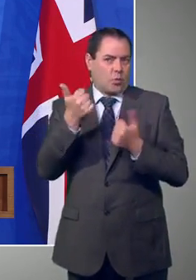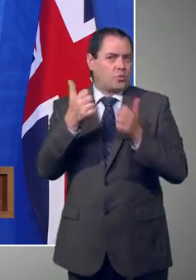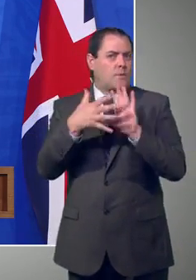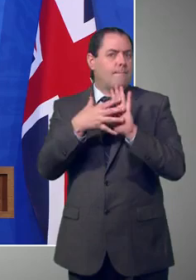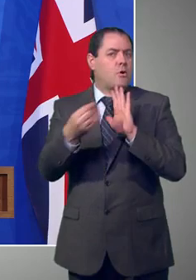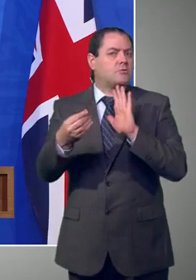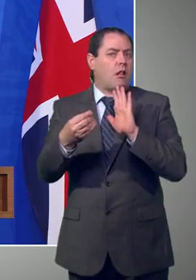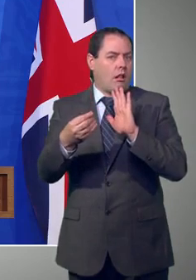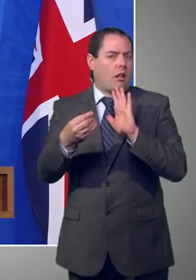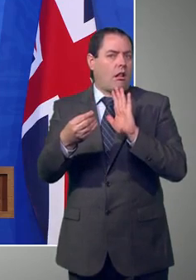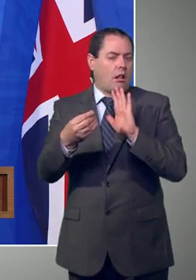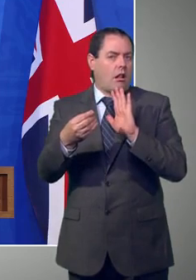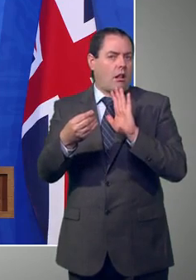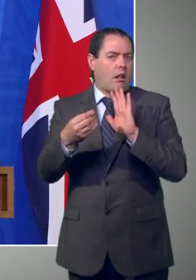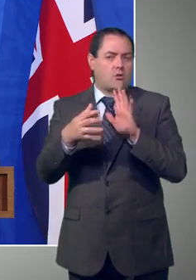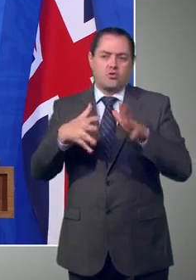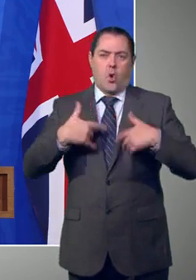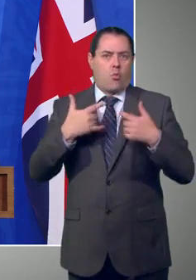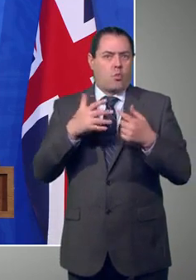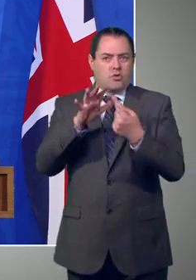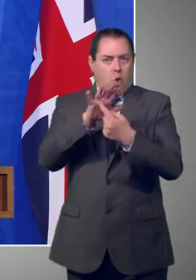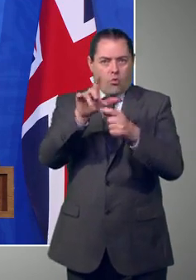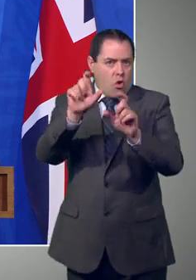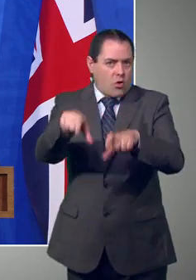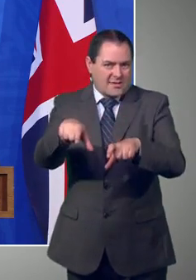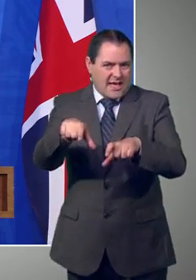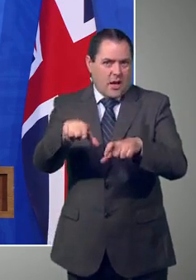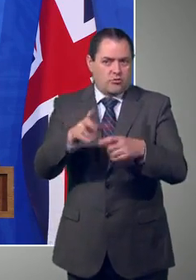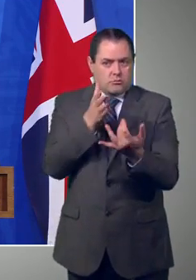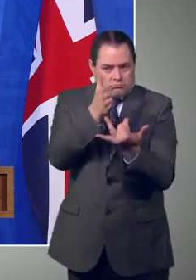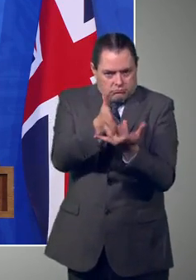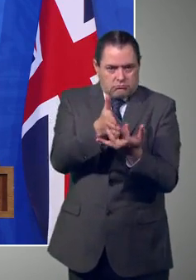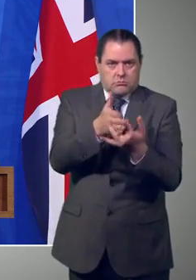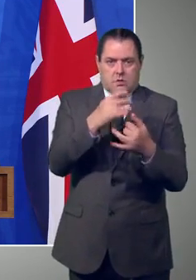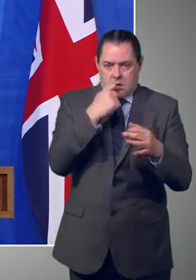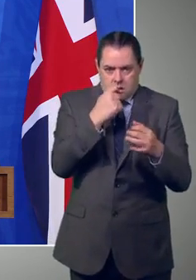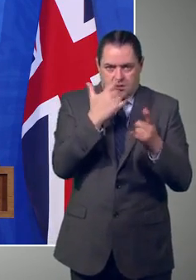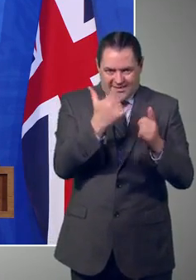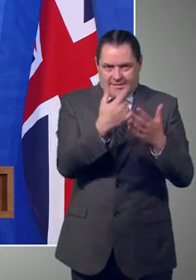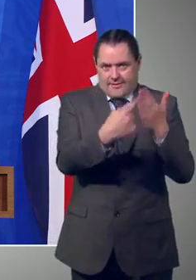without having to resort to a local lockdown. Obviously